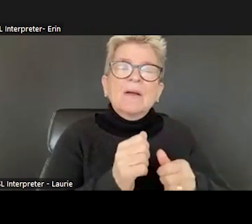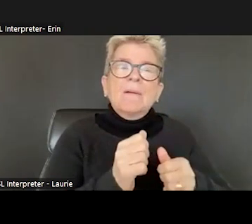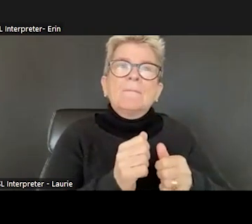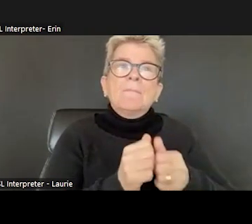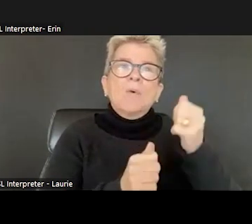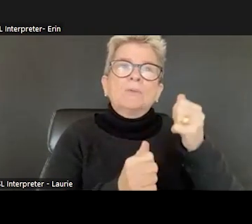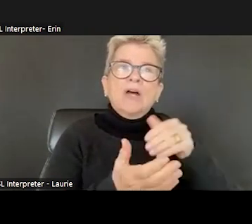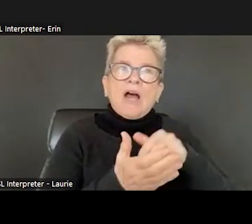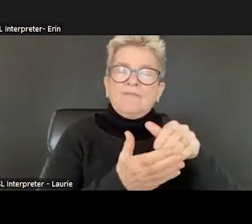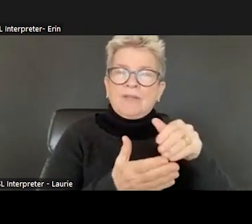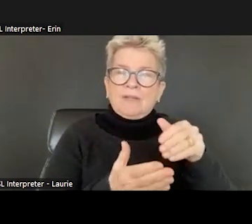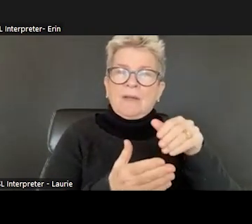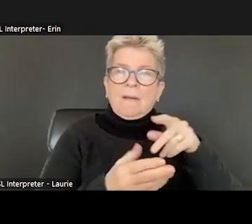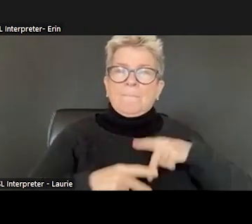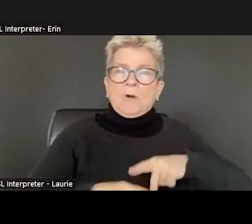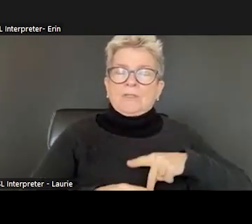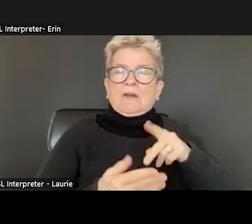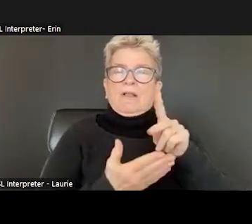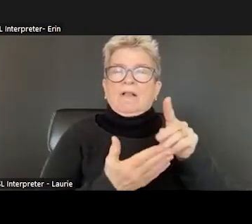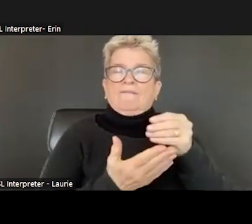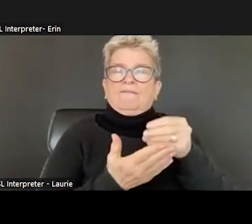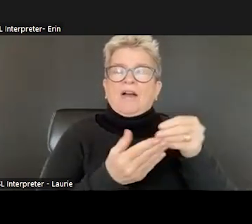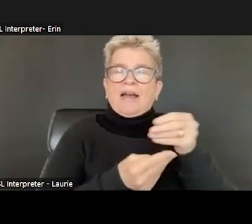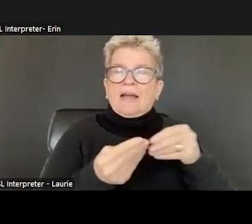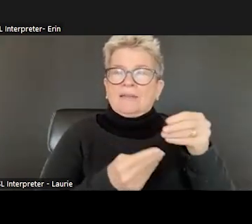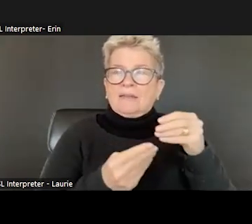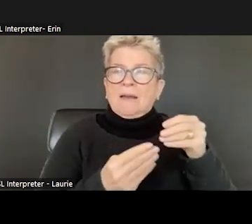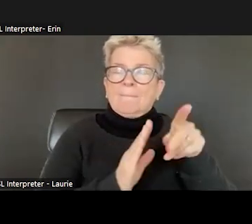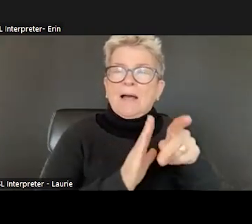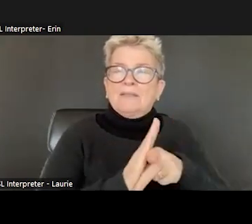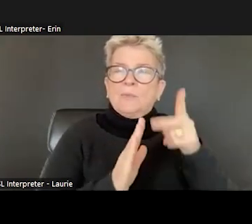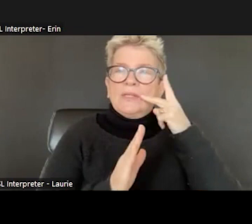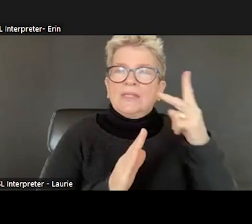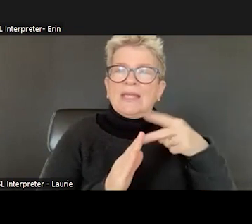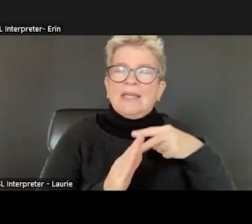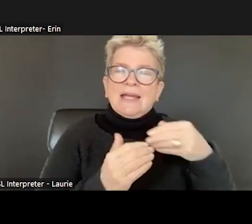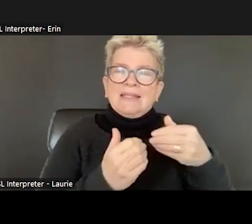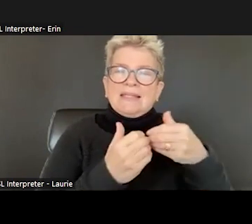finance policy is that there is a standalone elective, so personal finance is offered in